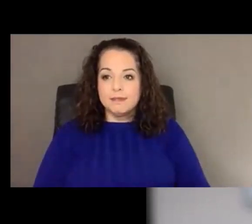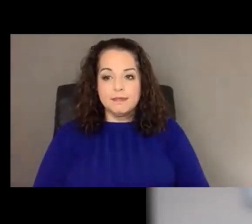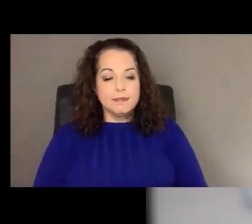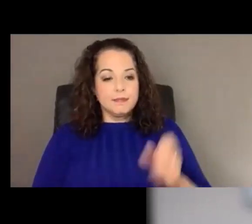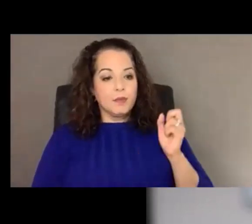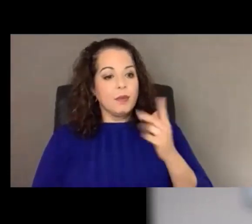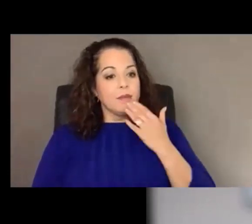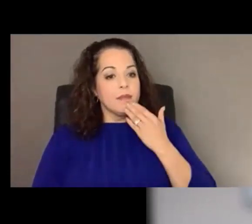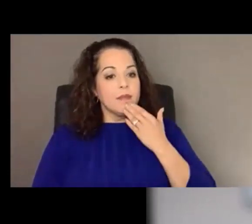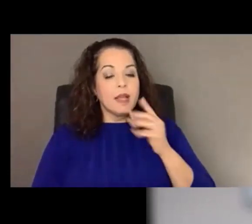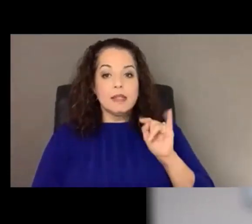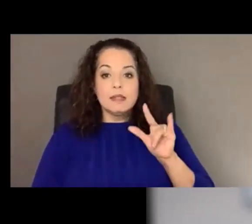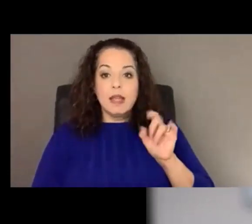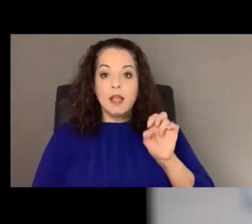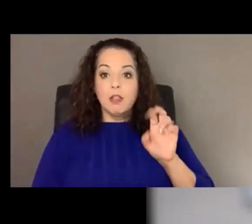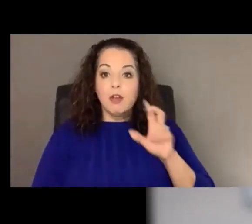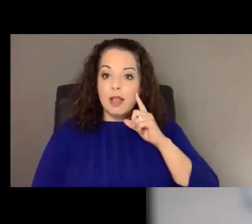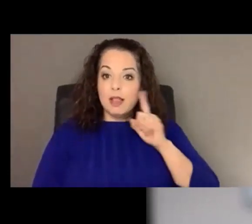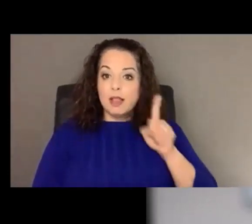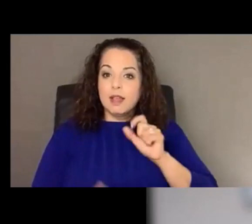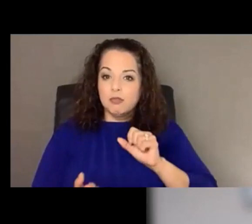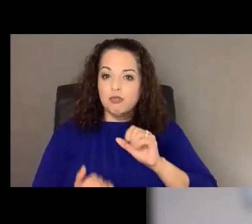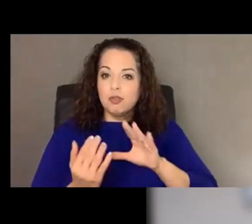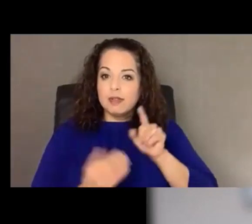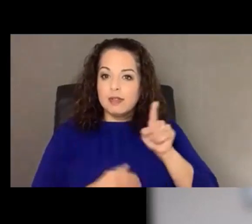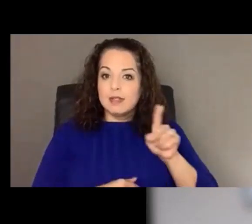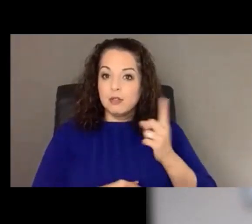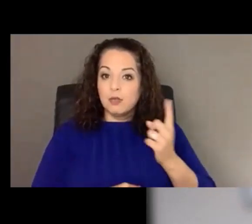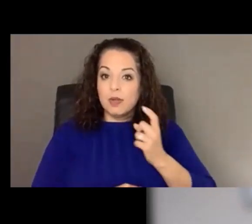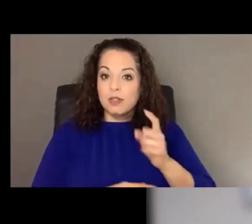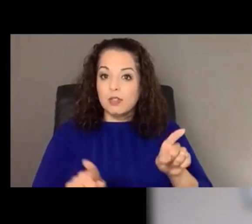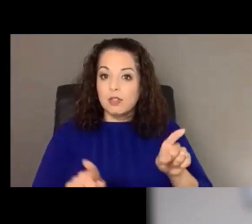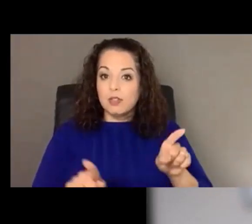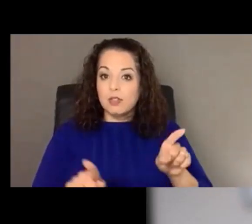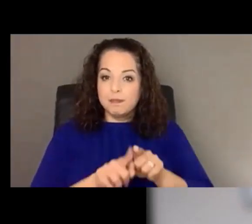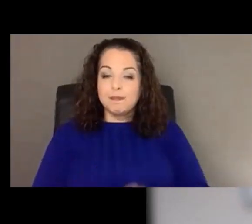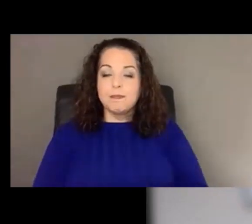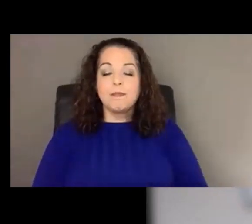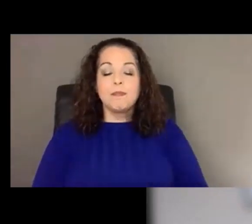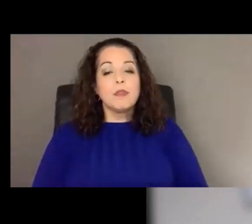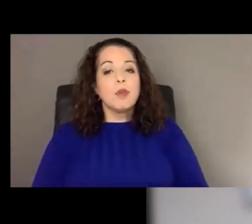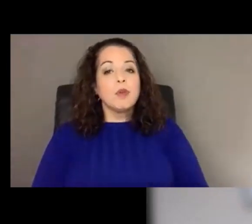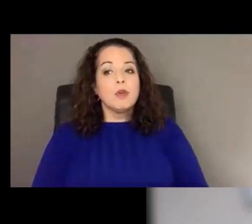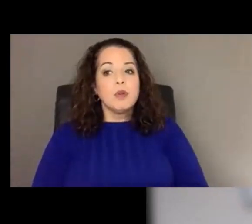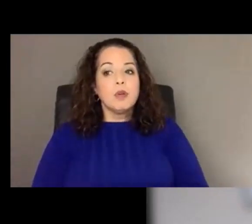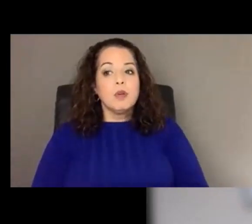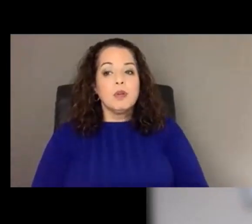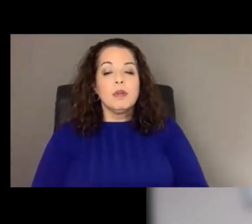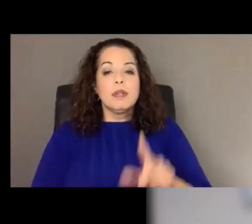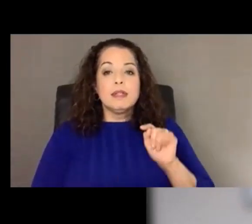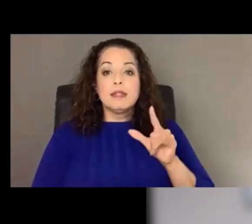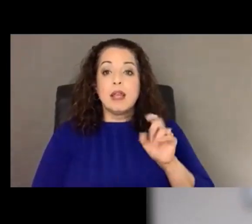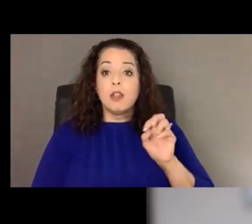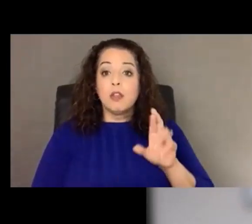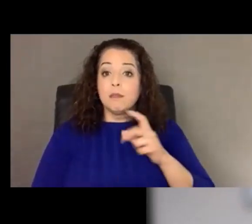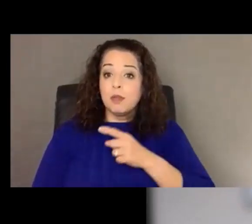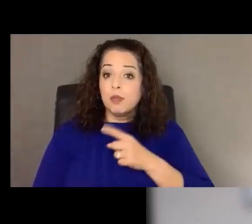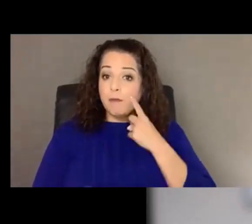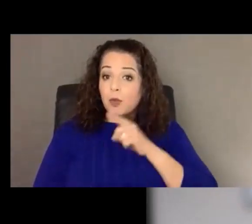So I think that addresses Joanne's question as well. So Taylor, this is a question for you as well. "Very good presentation."